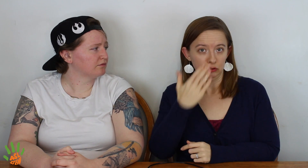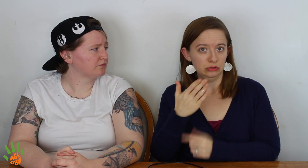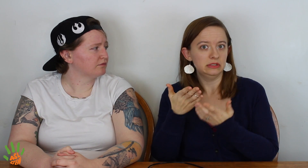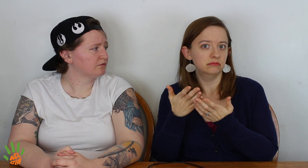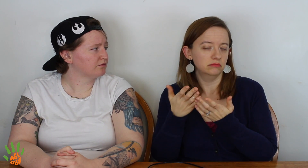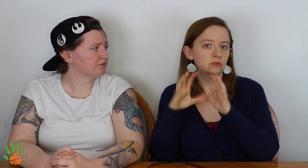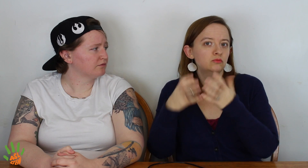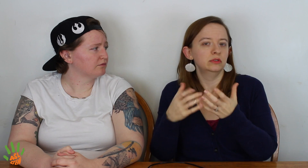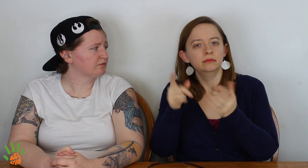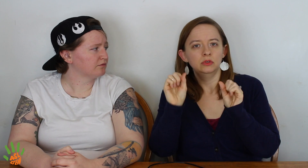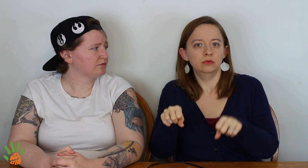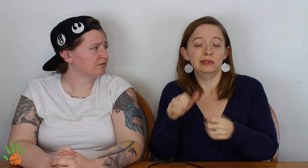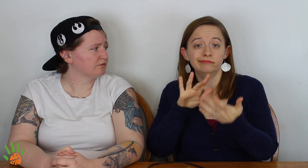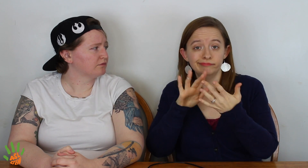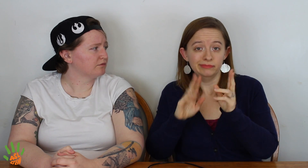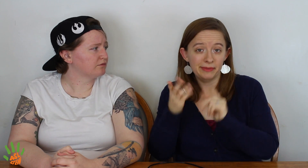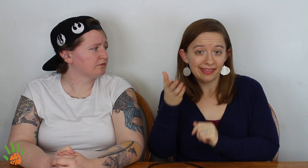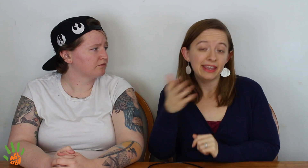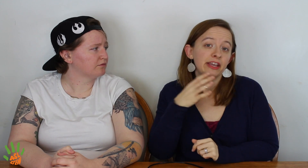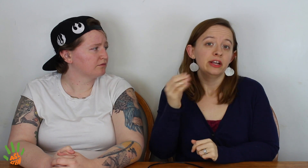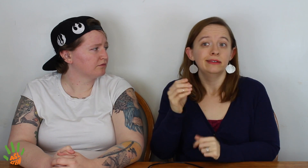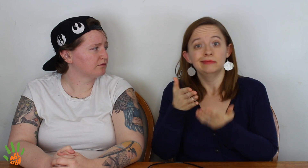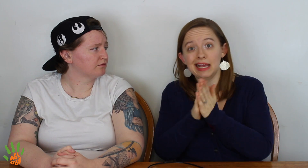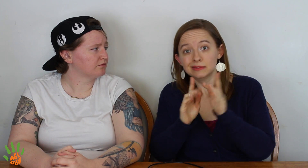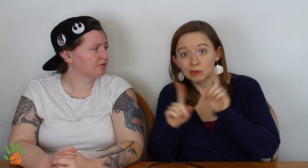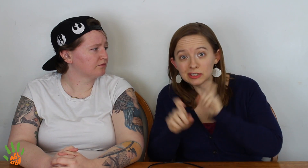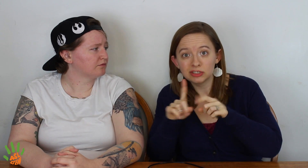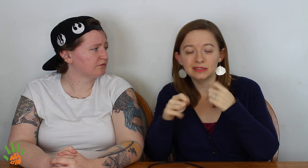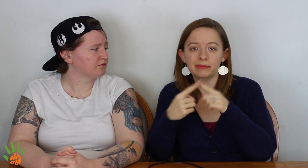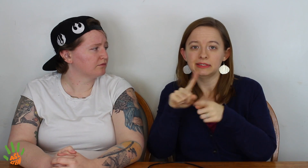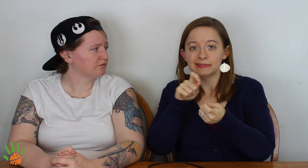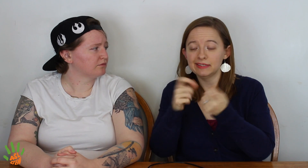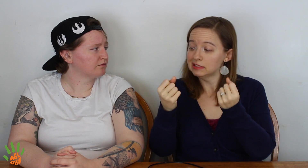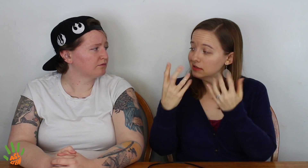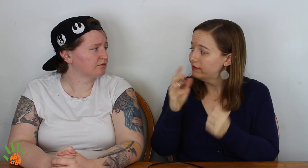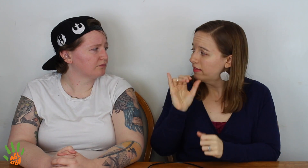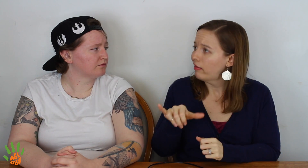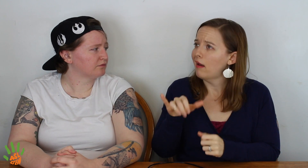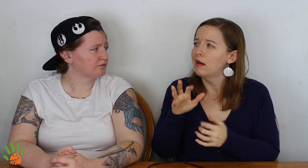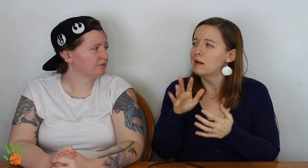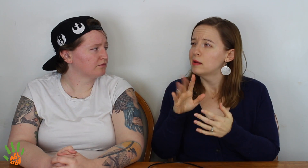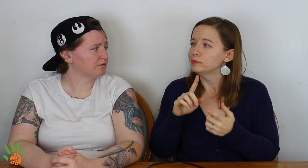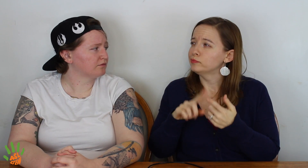That's a good group that you can contact people there, ask questions about specific signs.